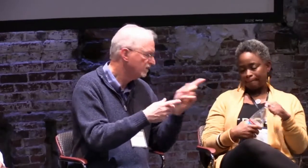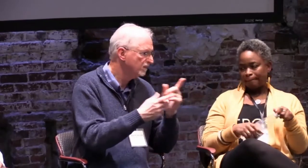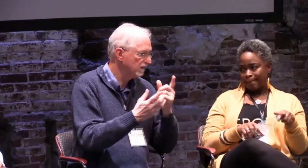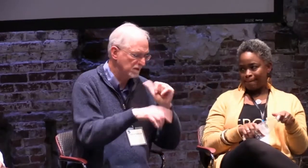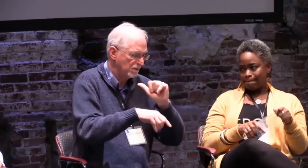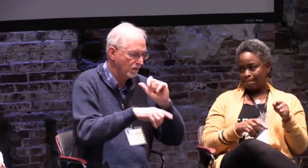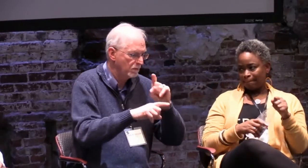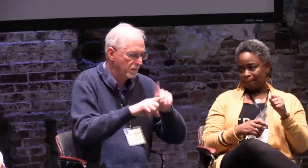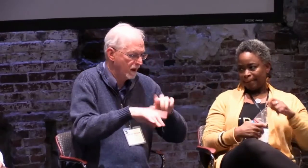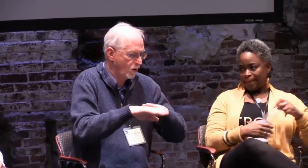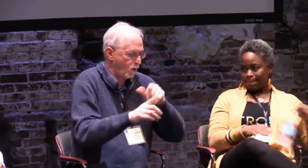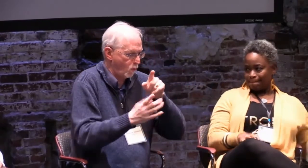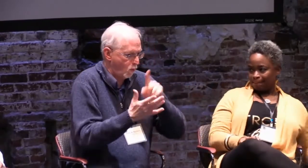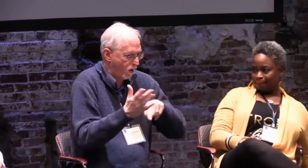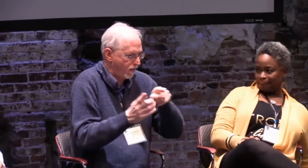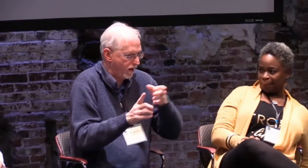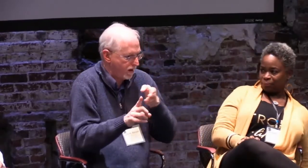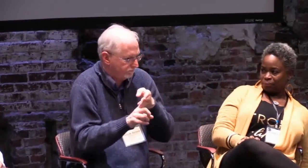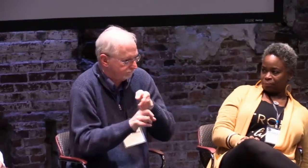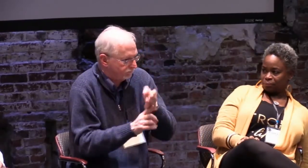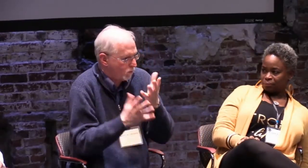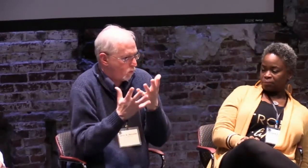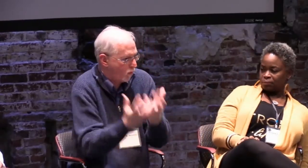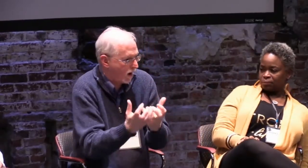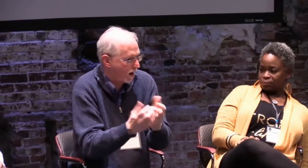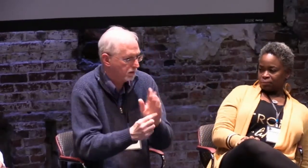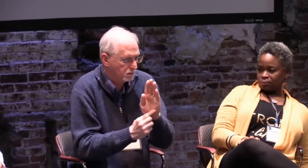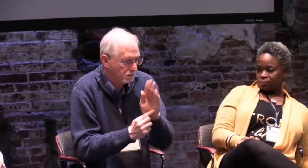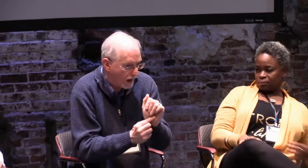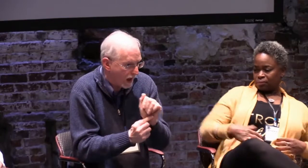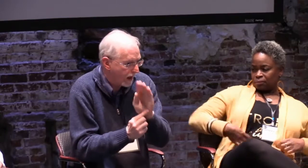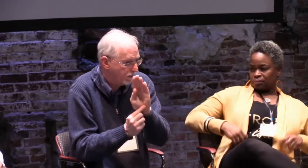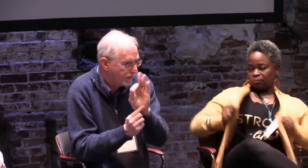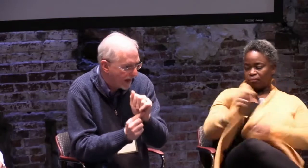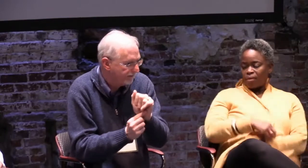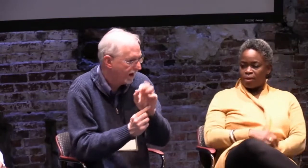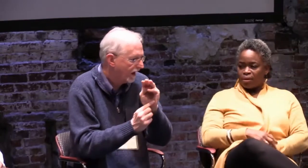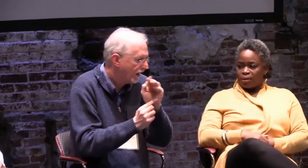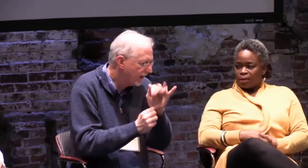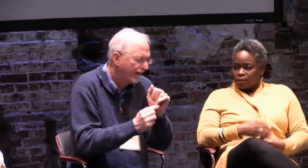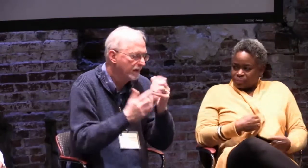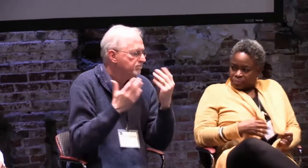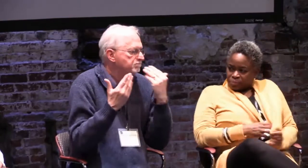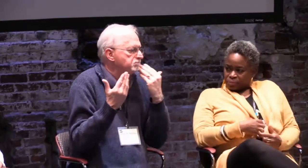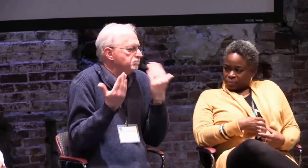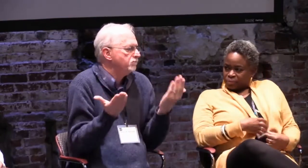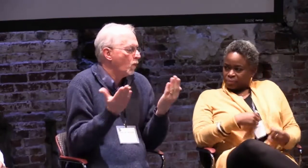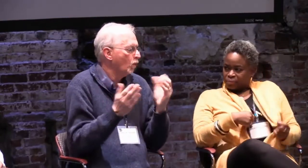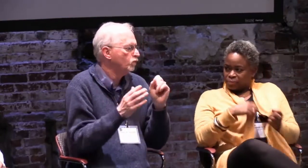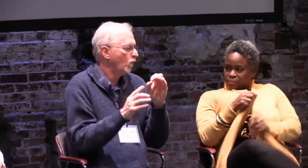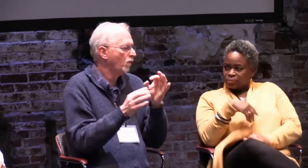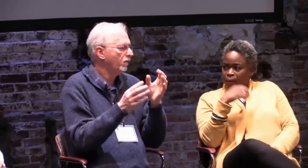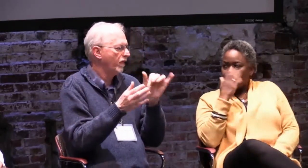in terms of the choices back then. And it was depend on what field they wanted to get their BA or MA in, or whatever.